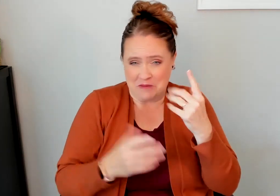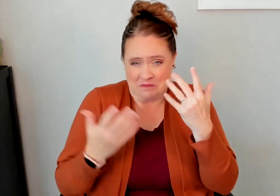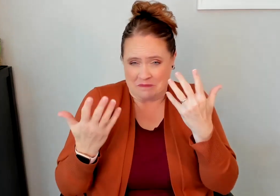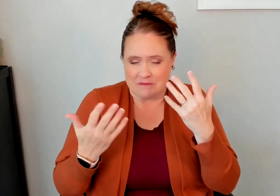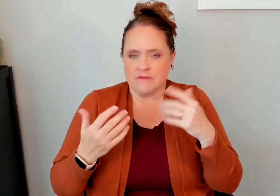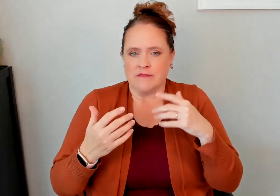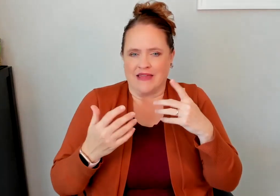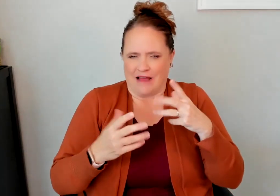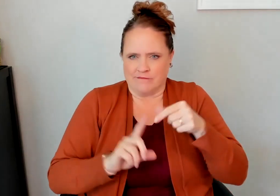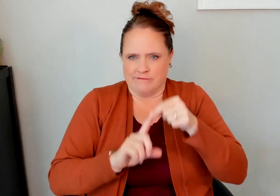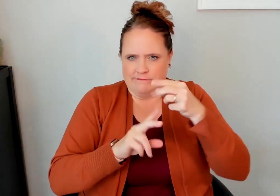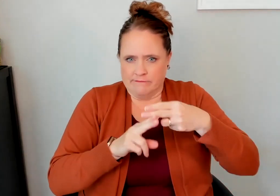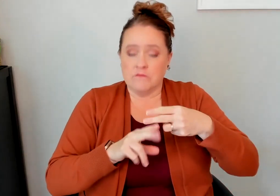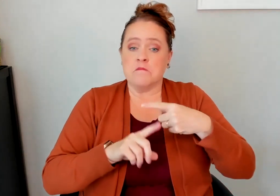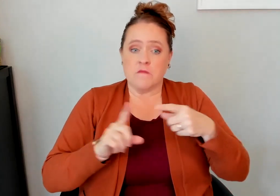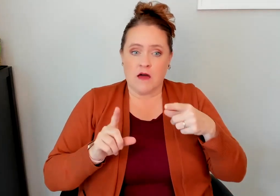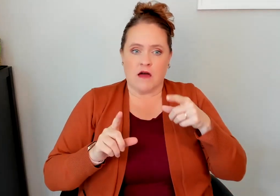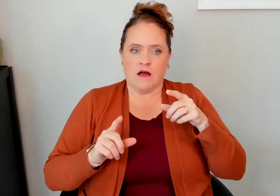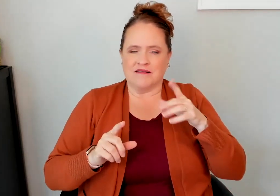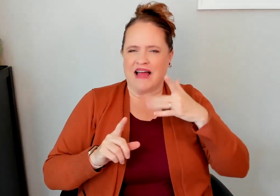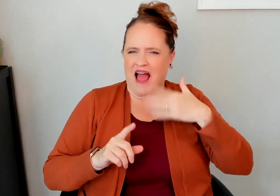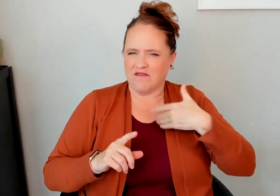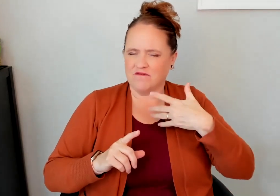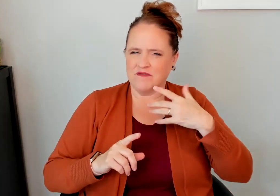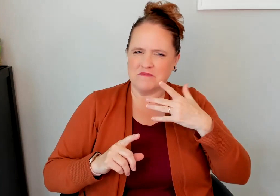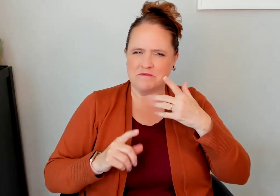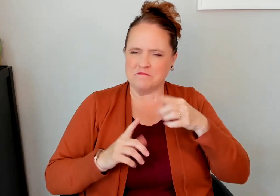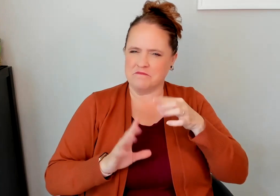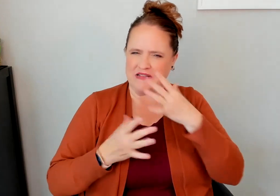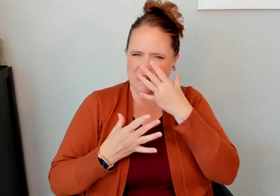like that, but it, um i don't know, i don't remember the name, so i just call it seagrass,